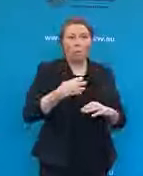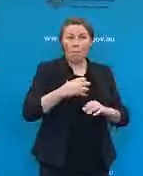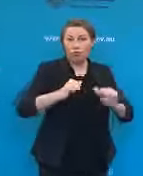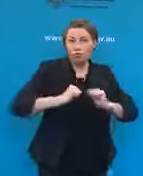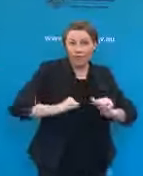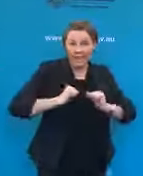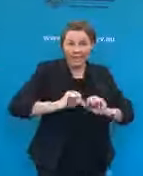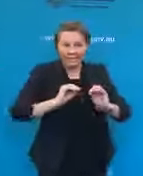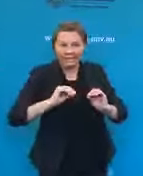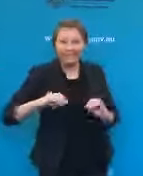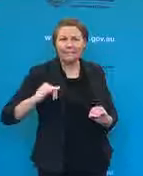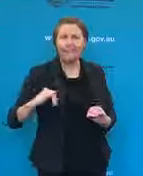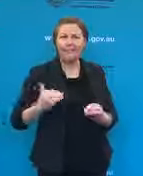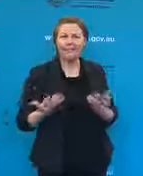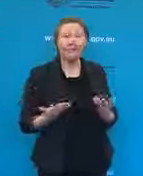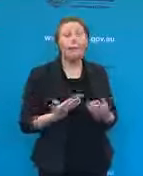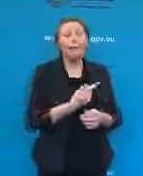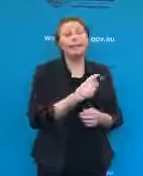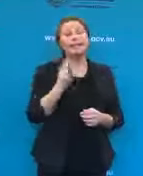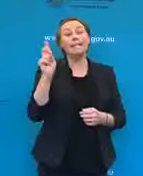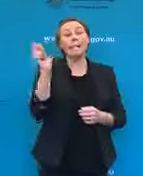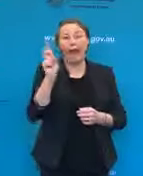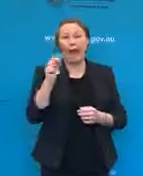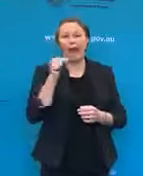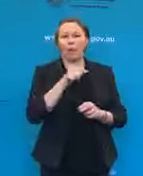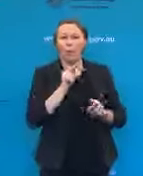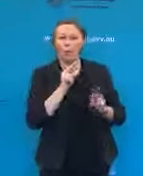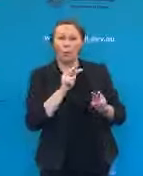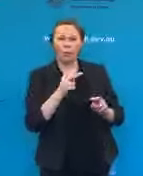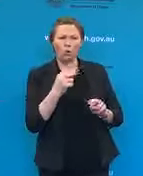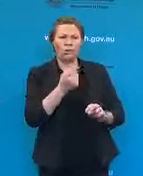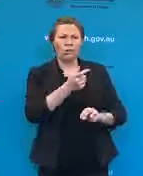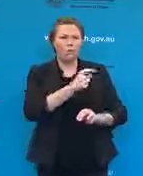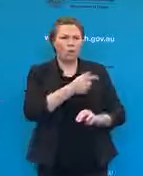this of the staffing and security provisions in their hotel quarantine but